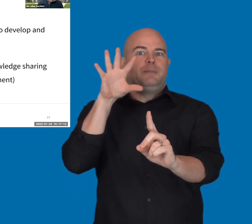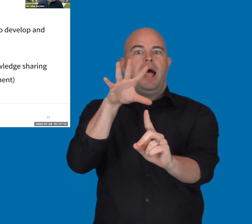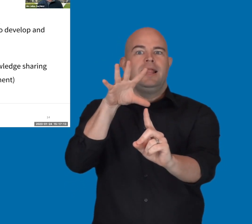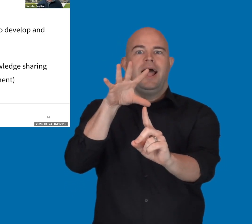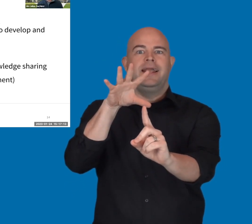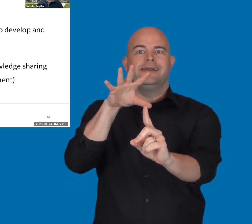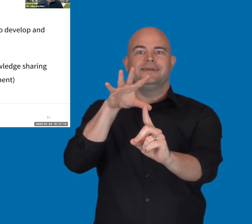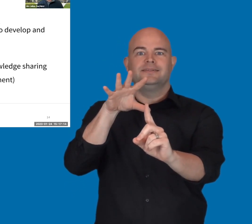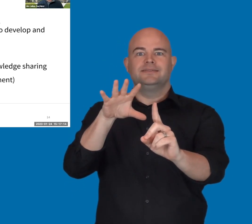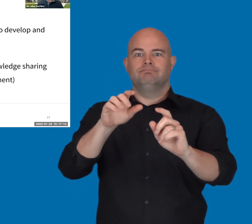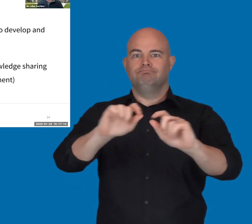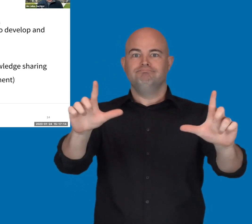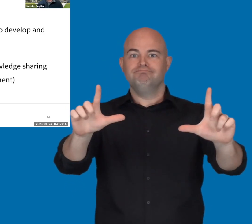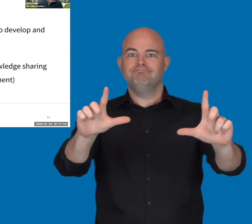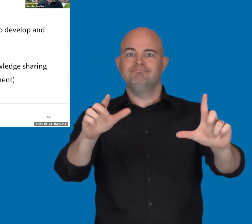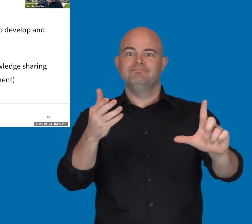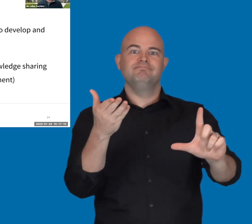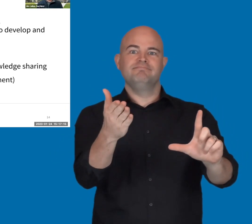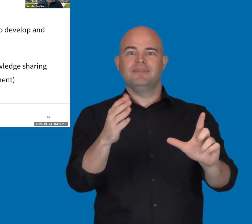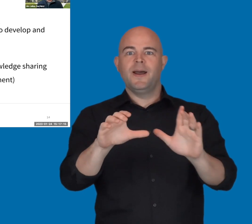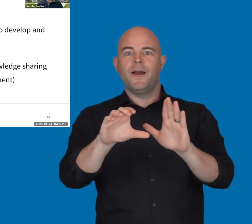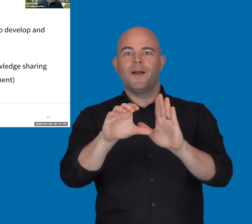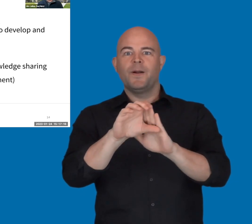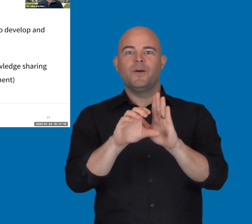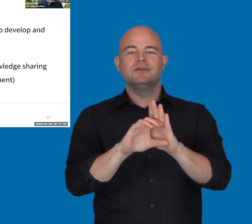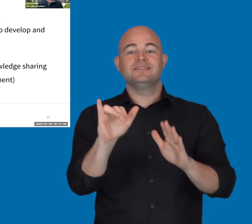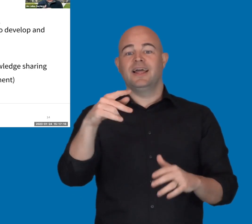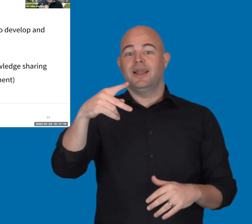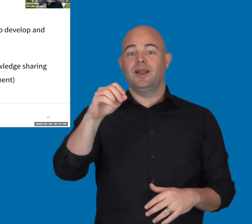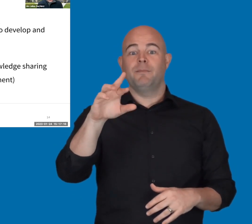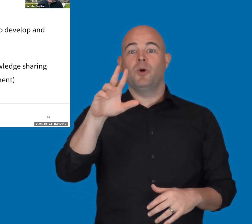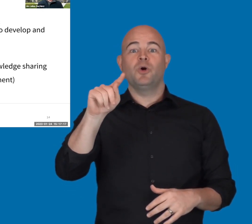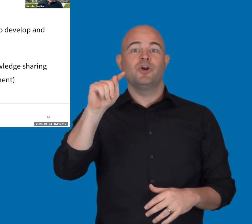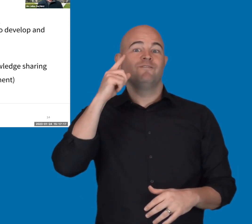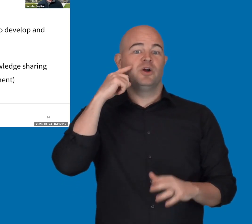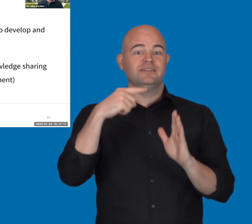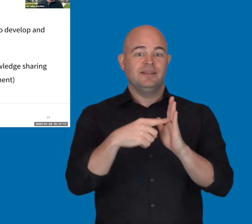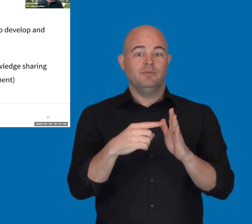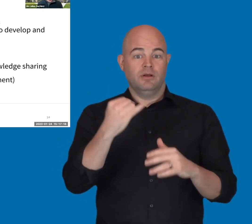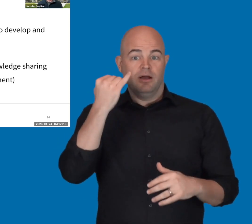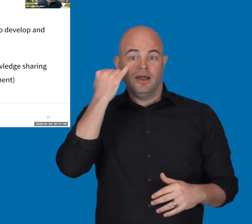and just talking about instruction generally, this is very much a partnership.